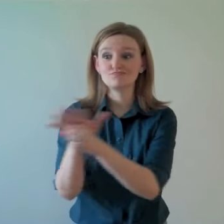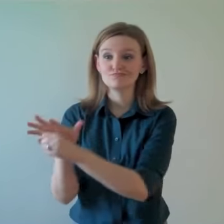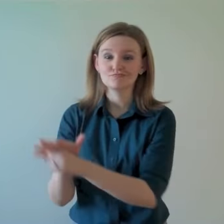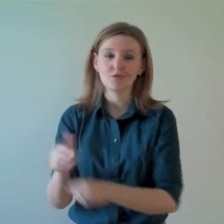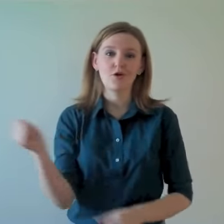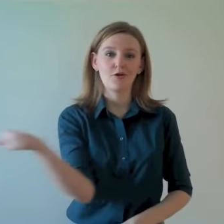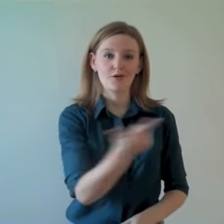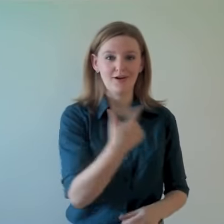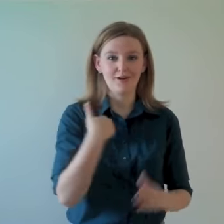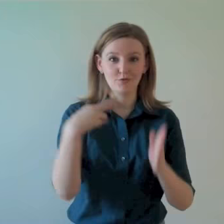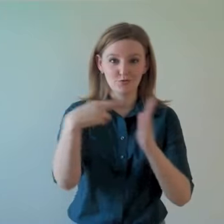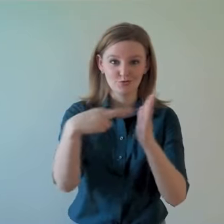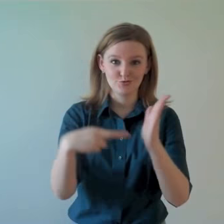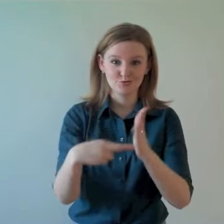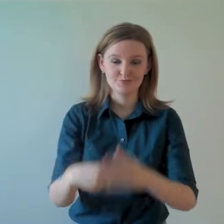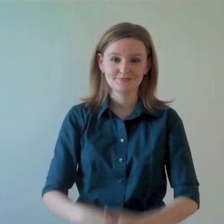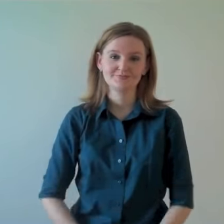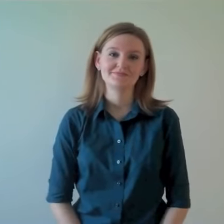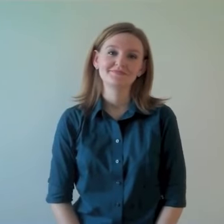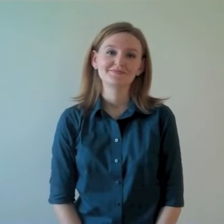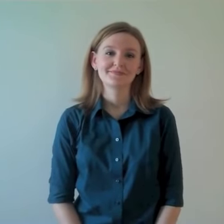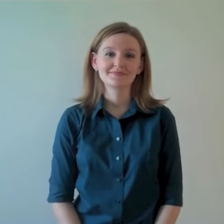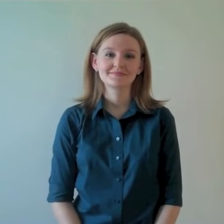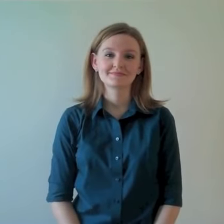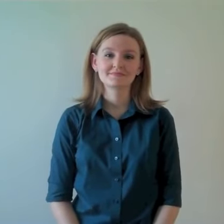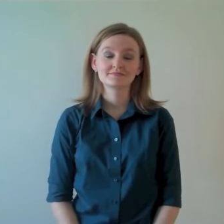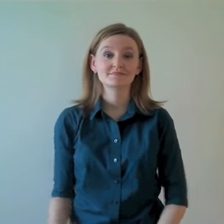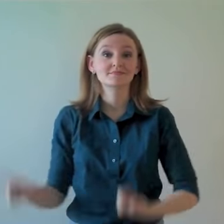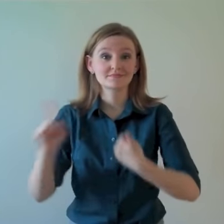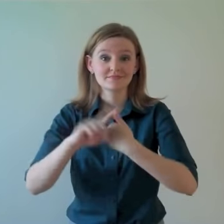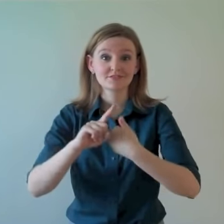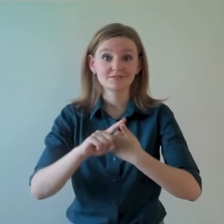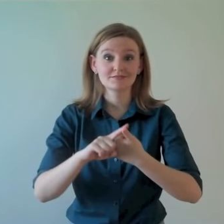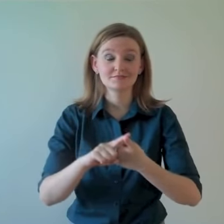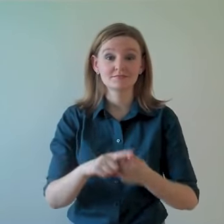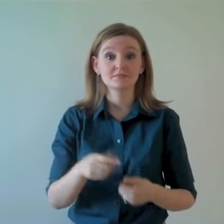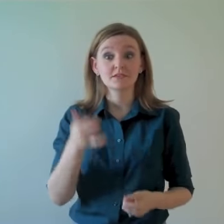Polling places across Maryland have rules for Election Day.